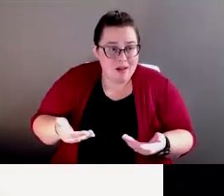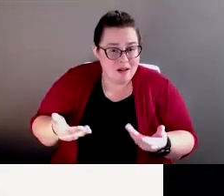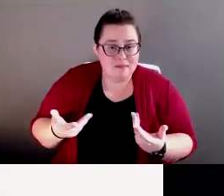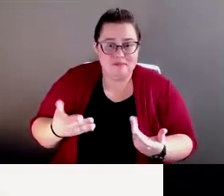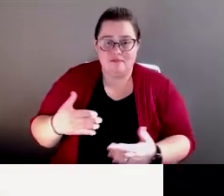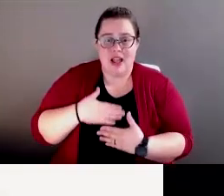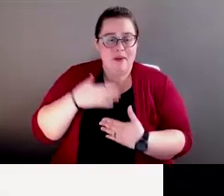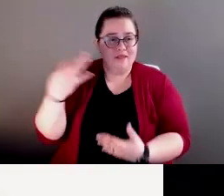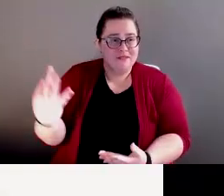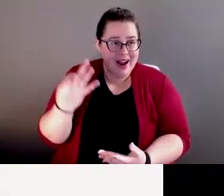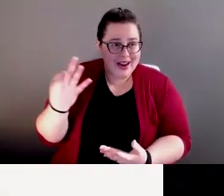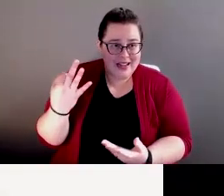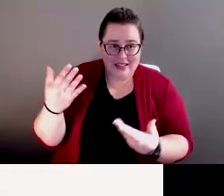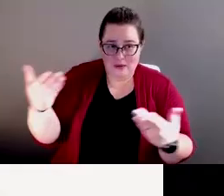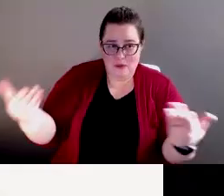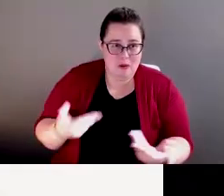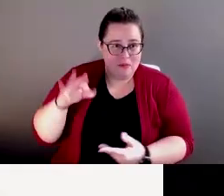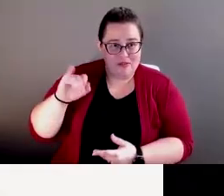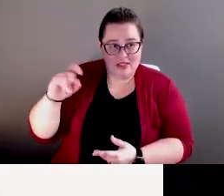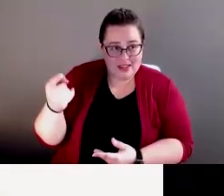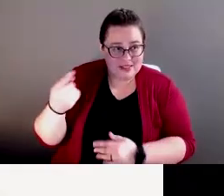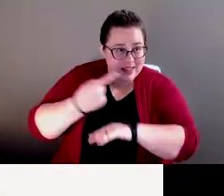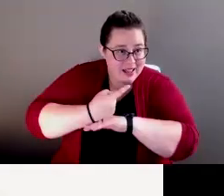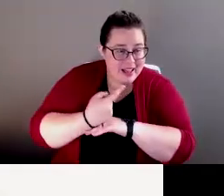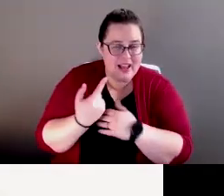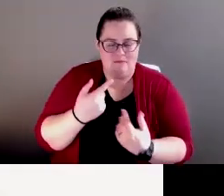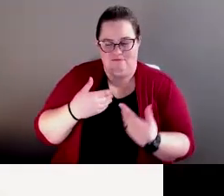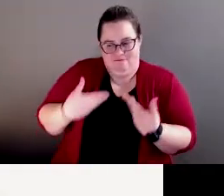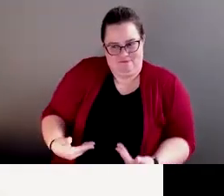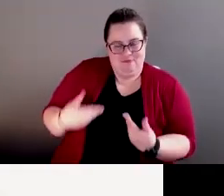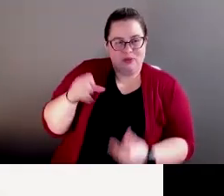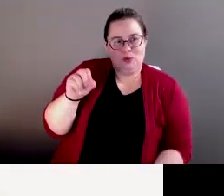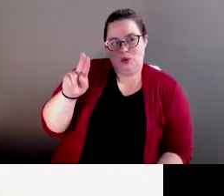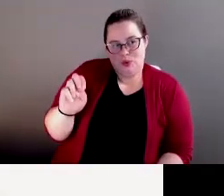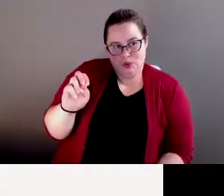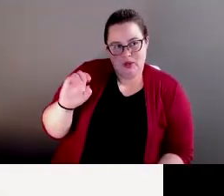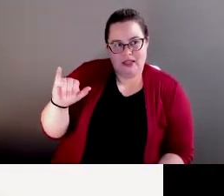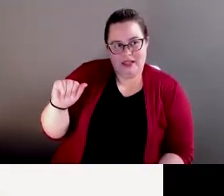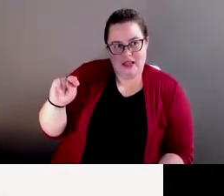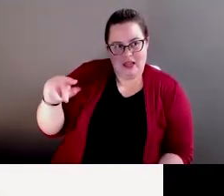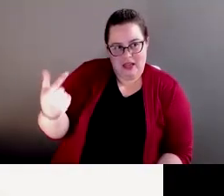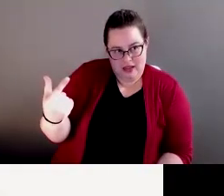Welcome to flex here. My name is Sue Yang. I'm the instructional designer here at City College.